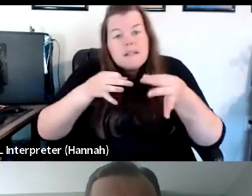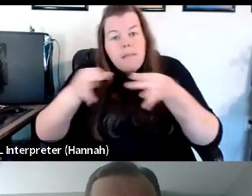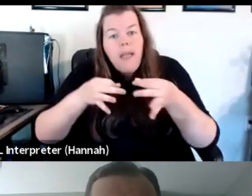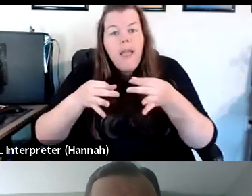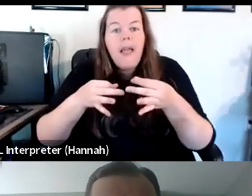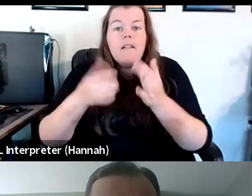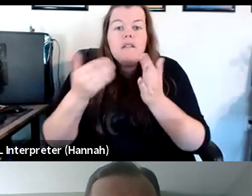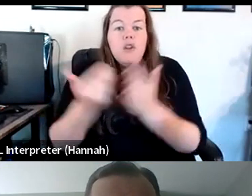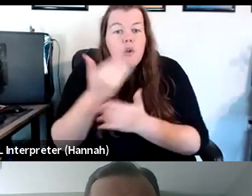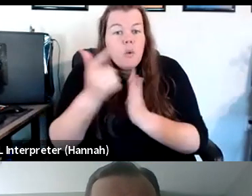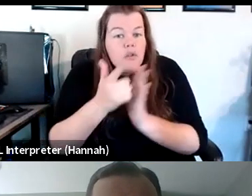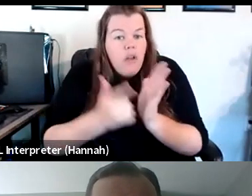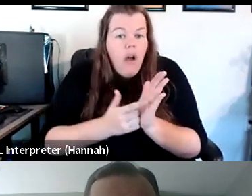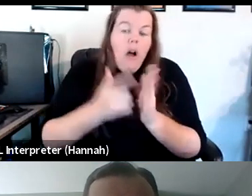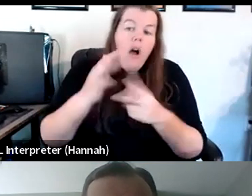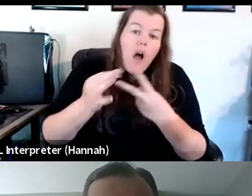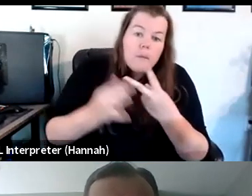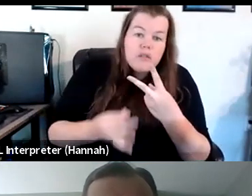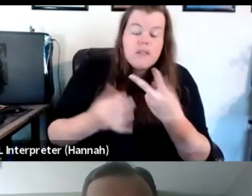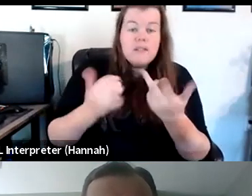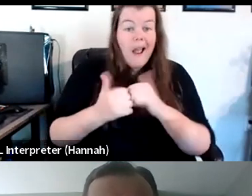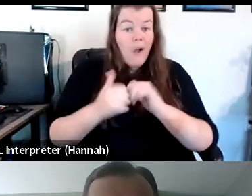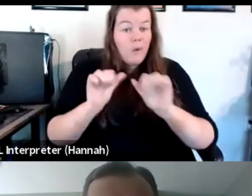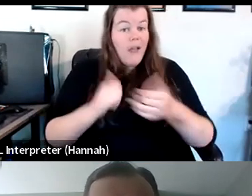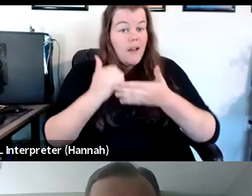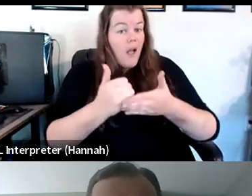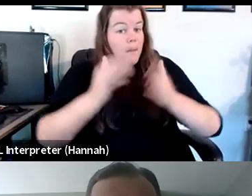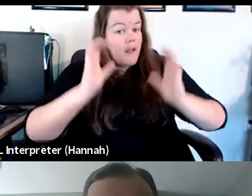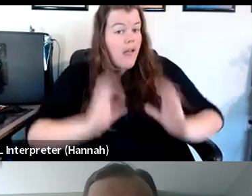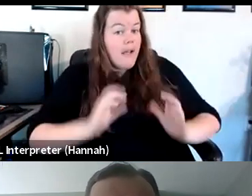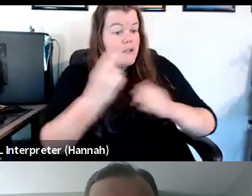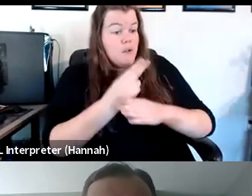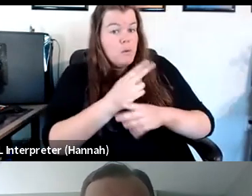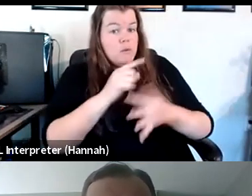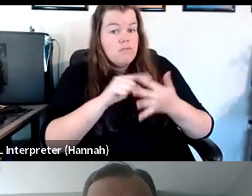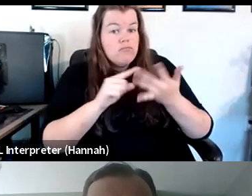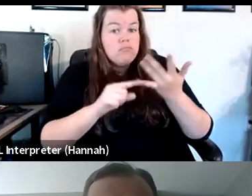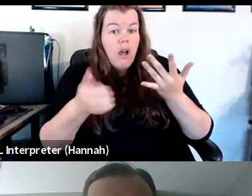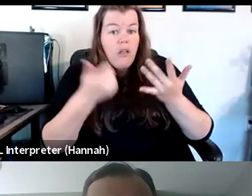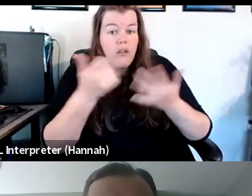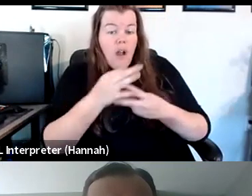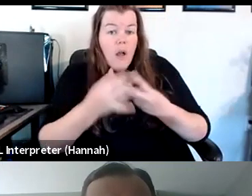options, and here's how you can help your clients use some of these options. Whereas like The Arc